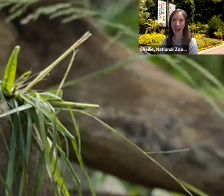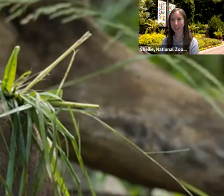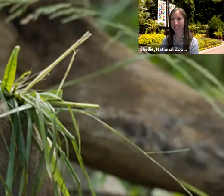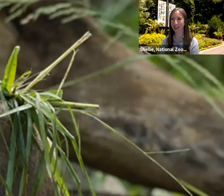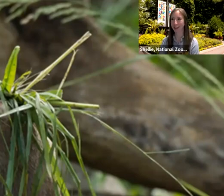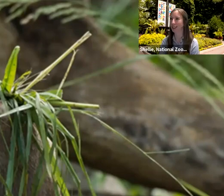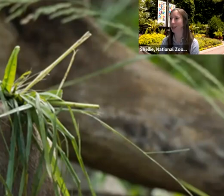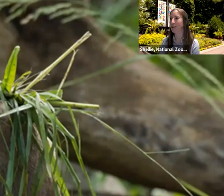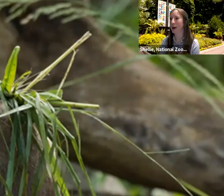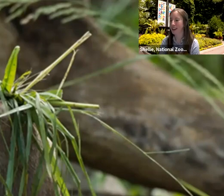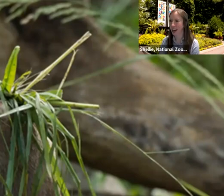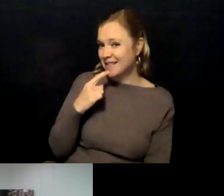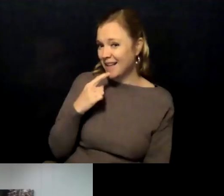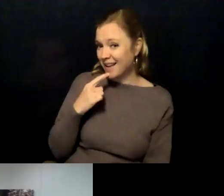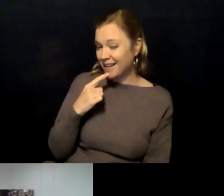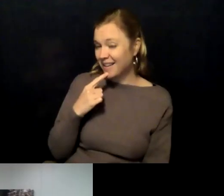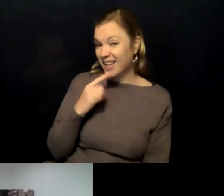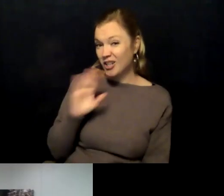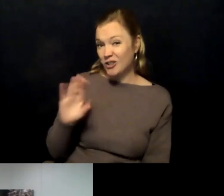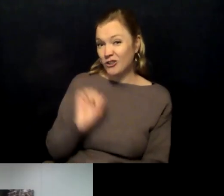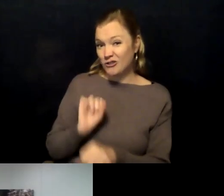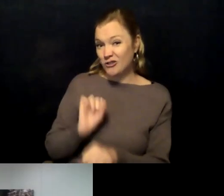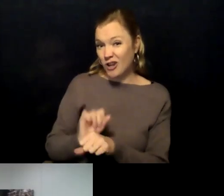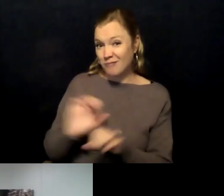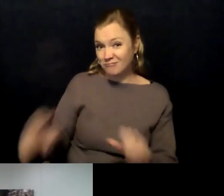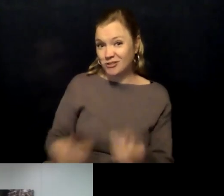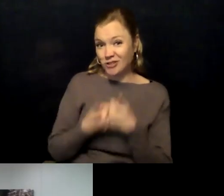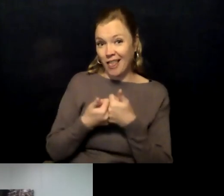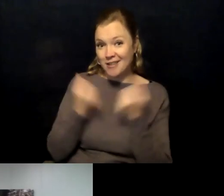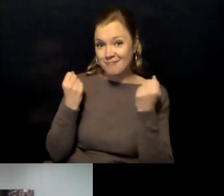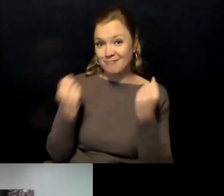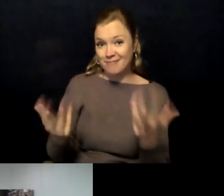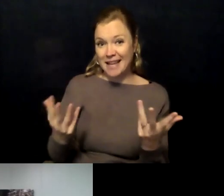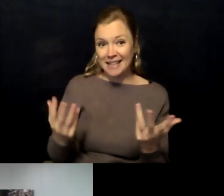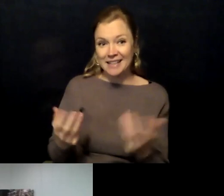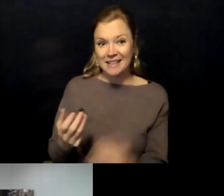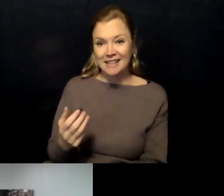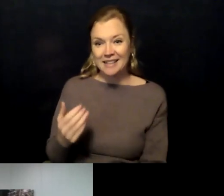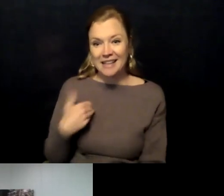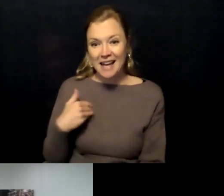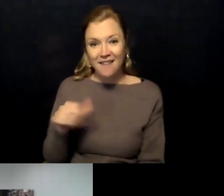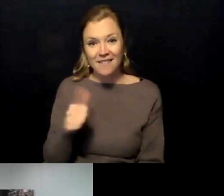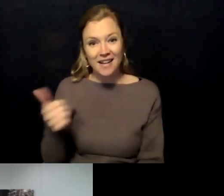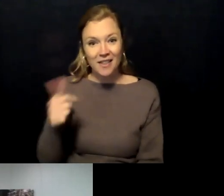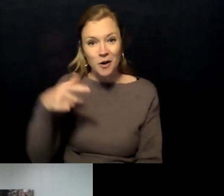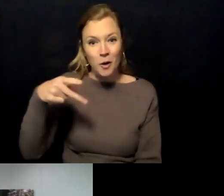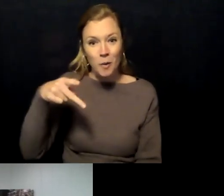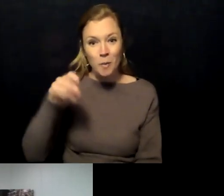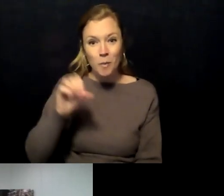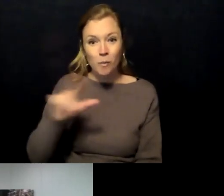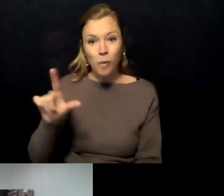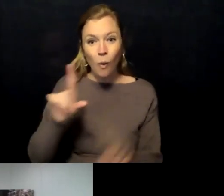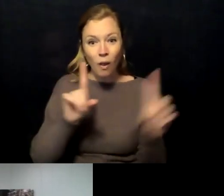outside of those you might not have to deal with right? I do have another poll for our viewers